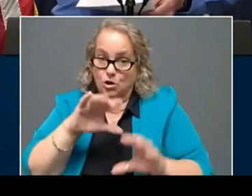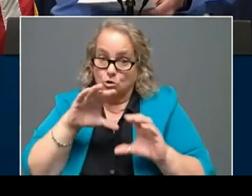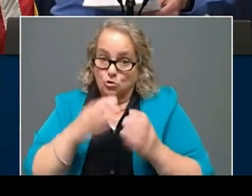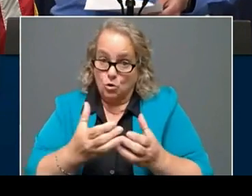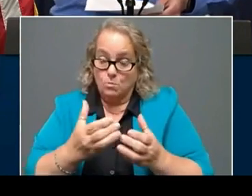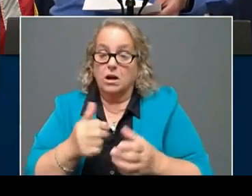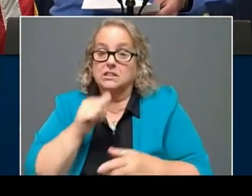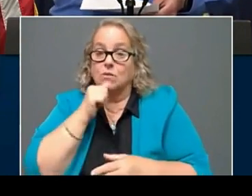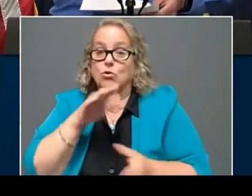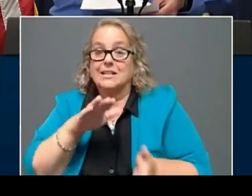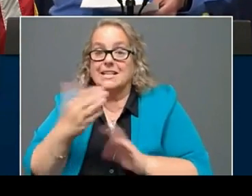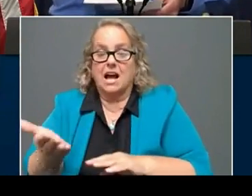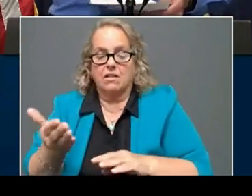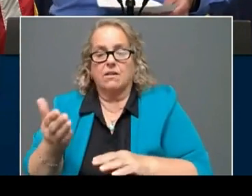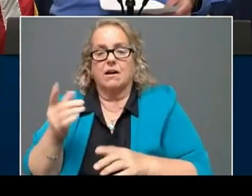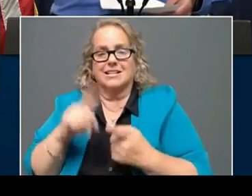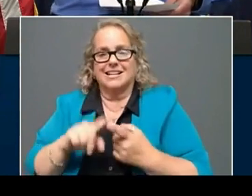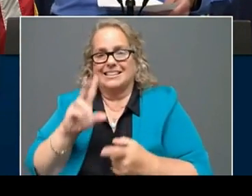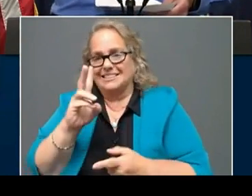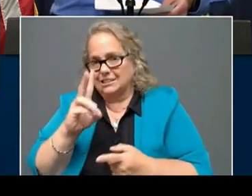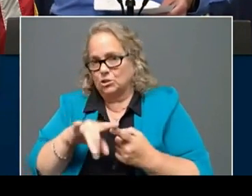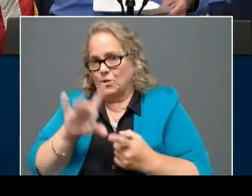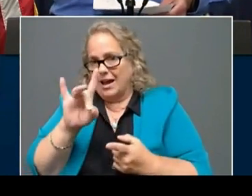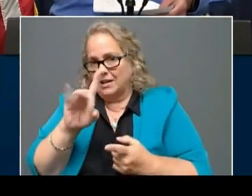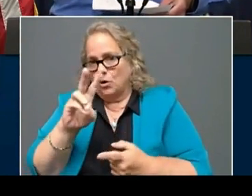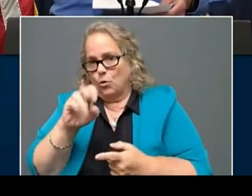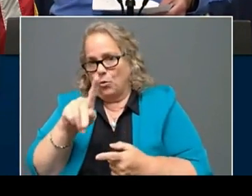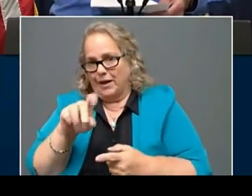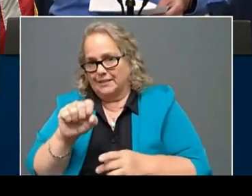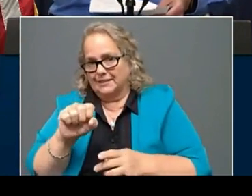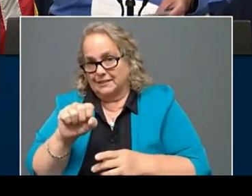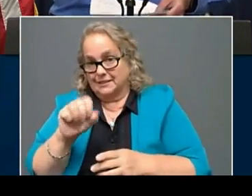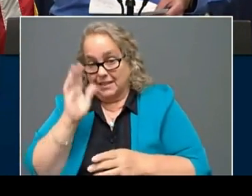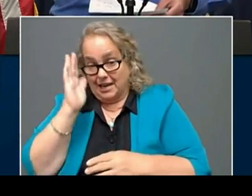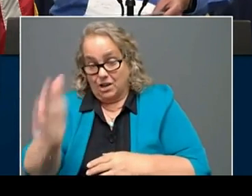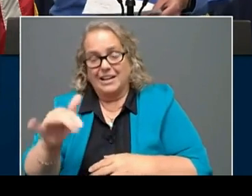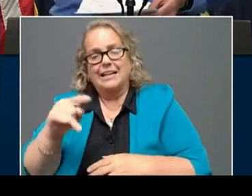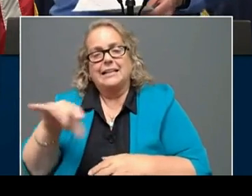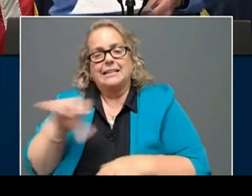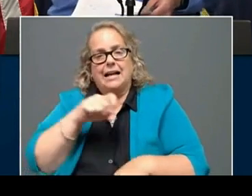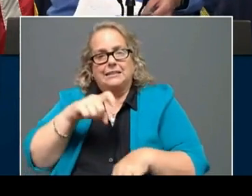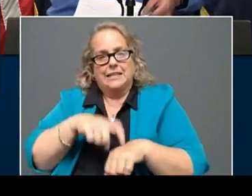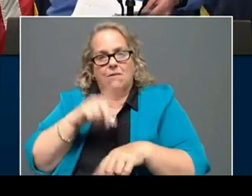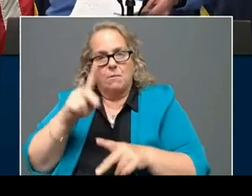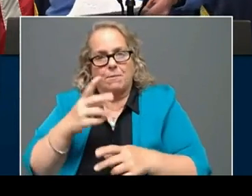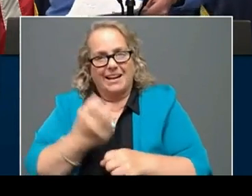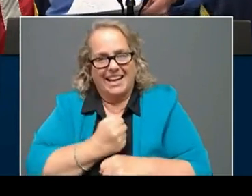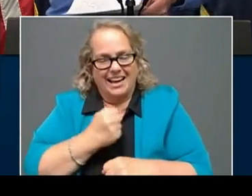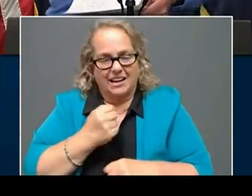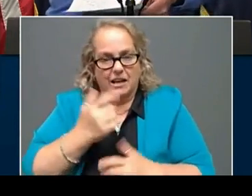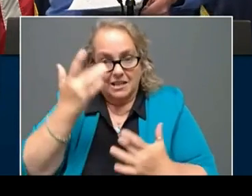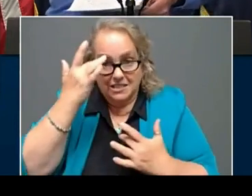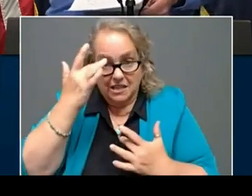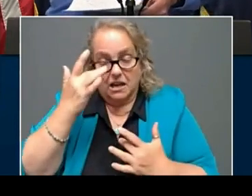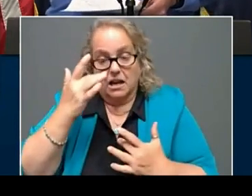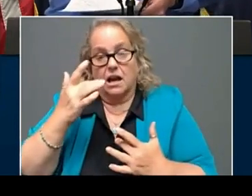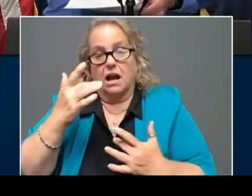been through this before. It takes time for people to get infected to then get sick and go in the hospital to then unfortunately die from this disease.